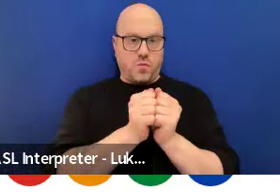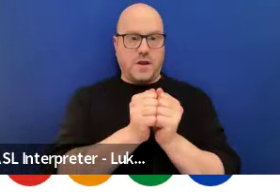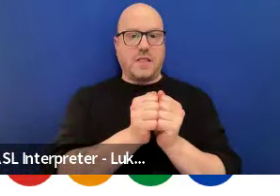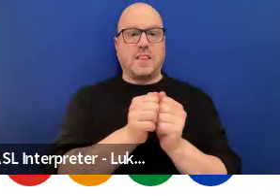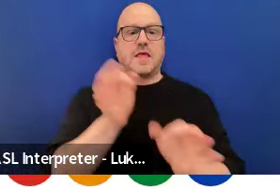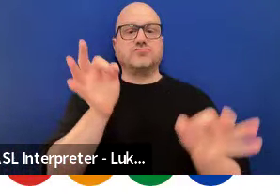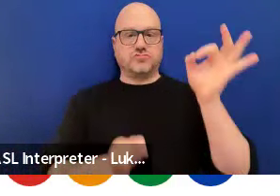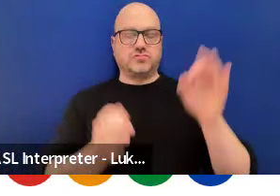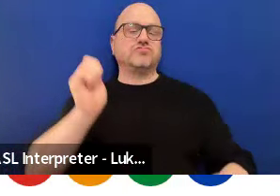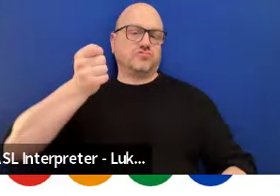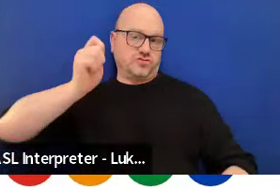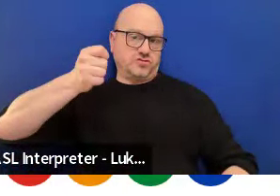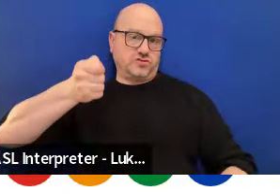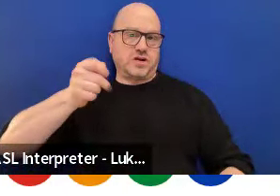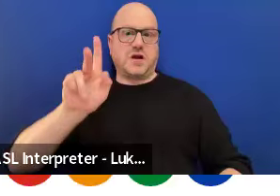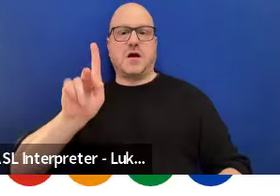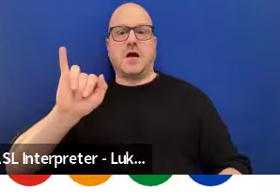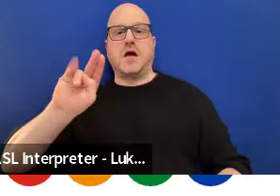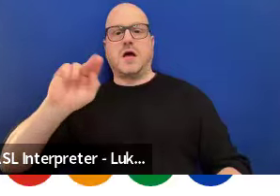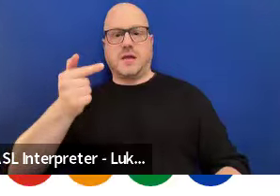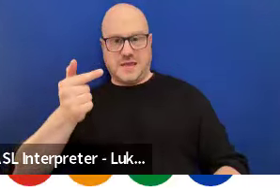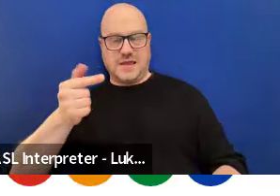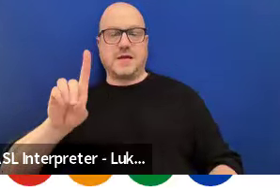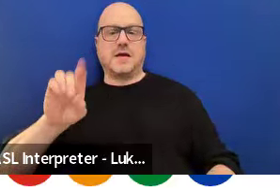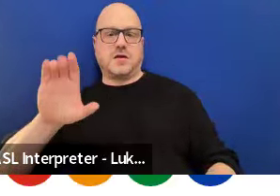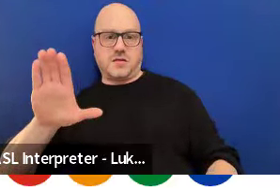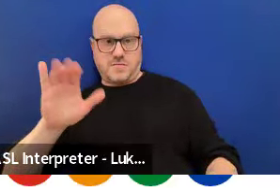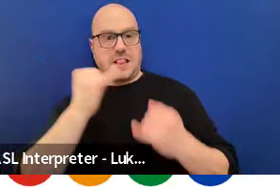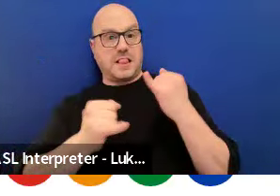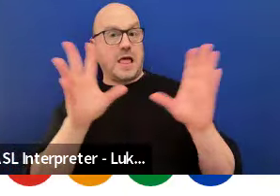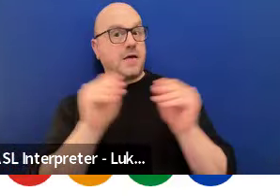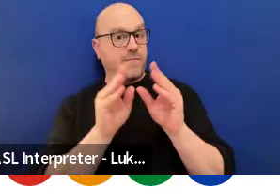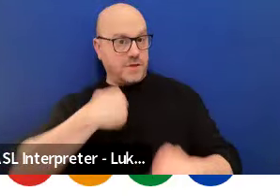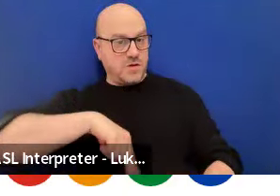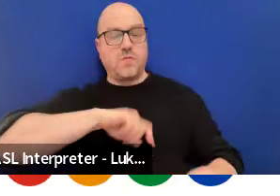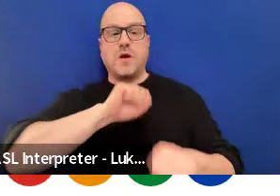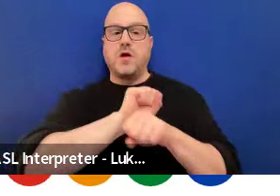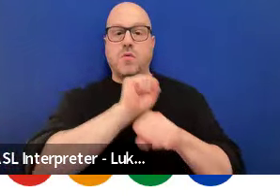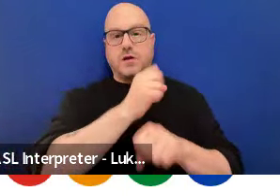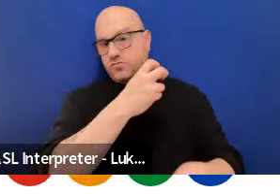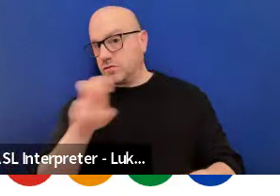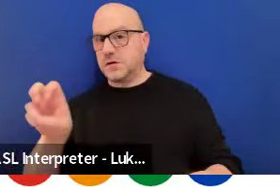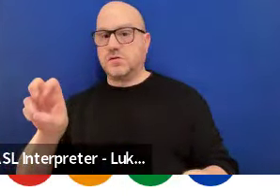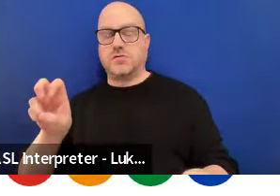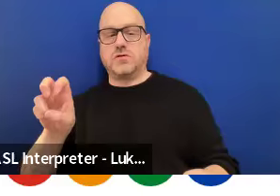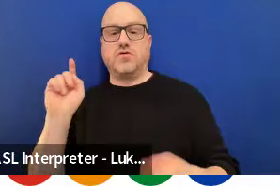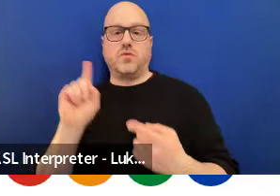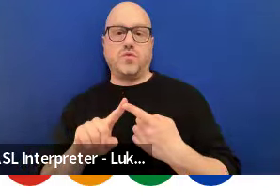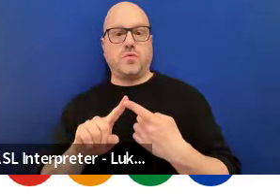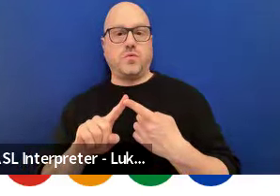AND SO WE HAD OUR FINAL OFFICIAL MEETING WITH JUDGE PATRICK KING IN DECEMBER.